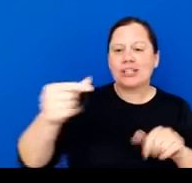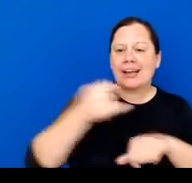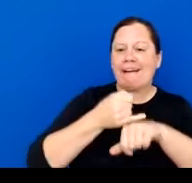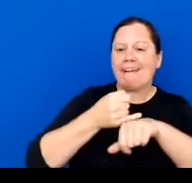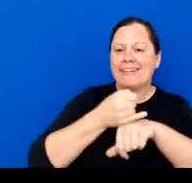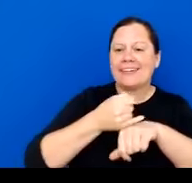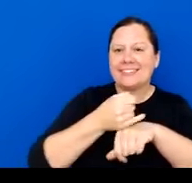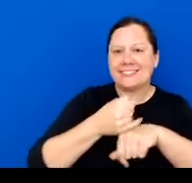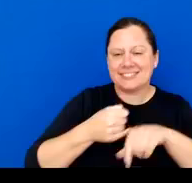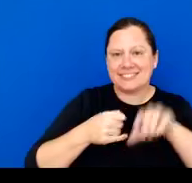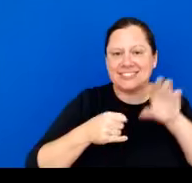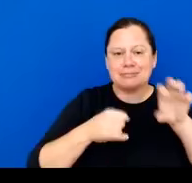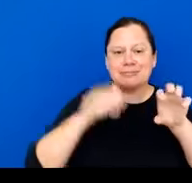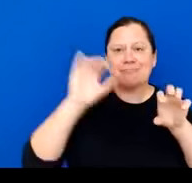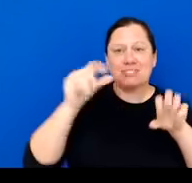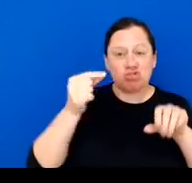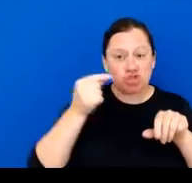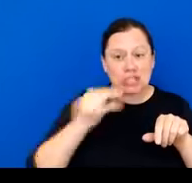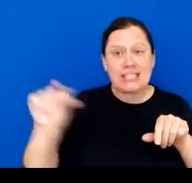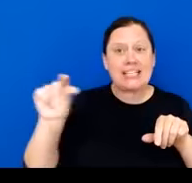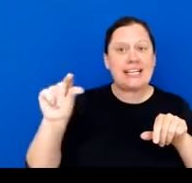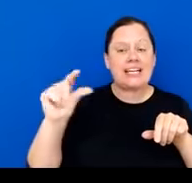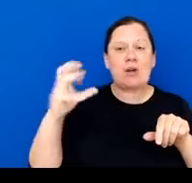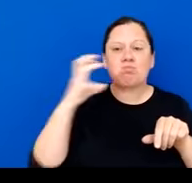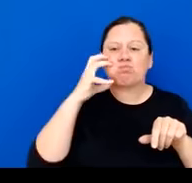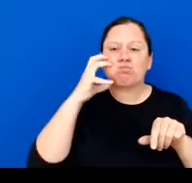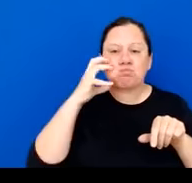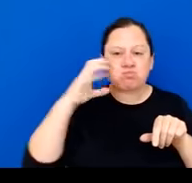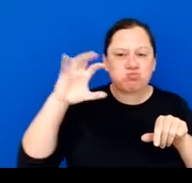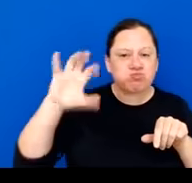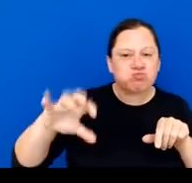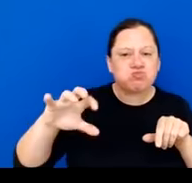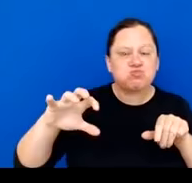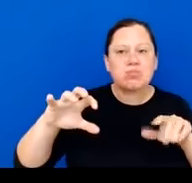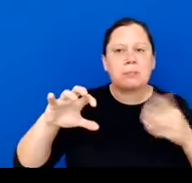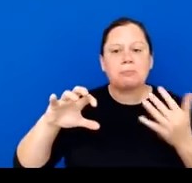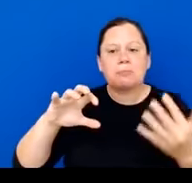all the outer edge would be black right so from the incident itself from the